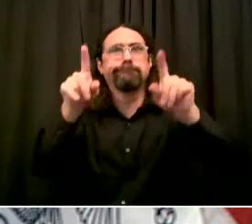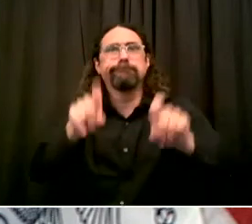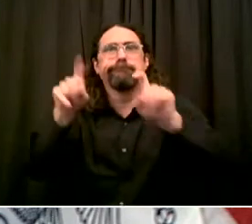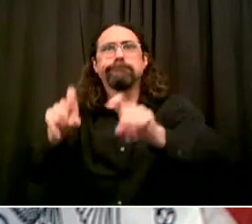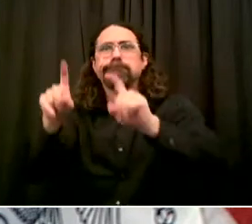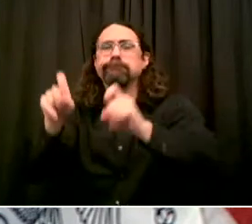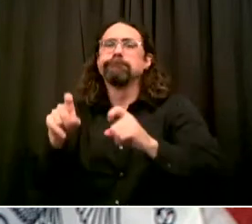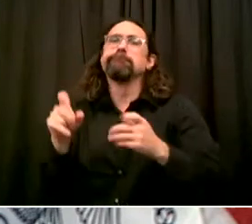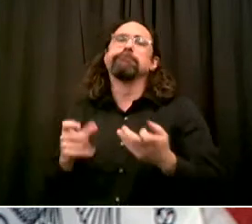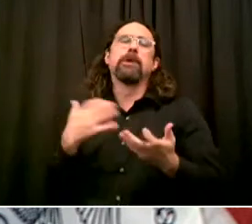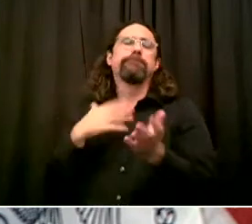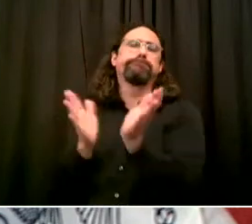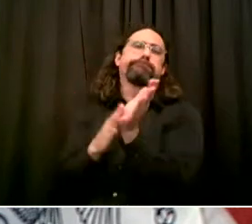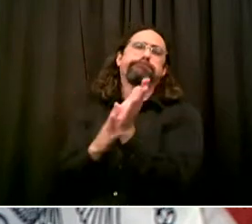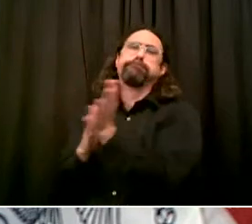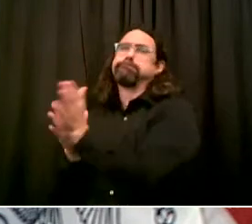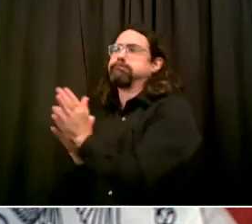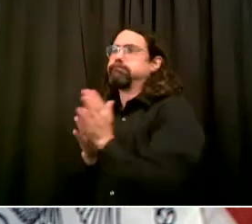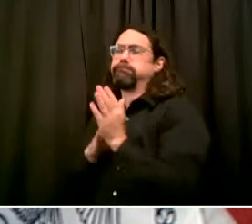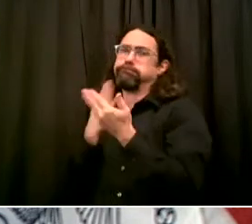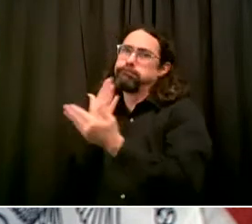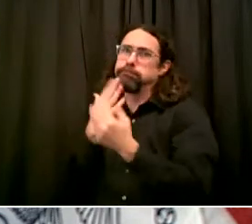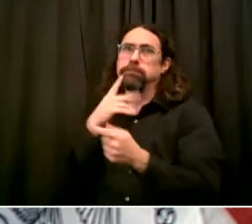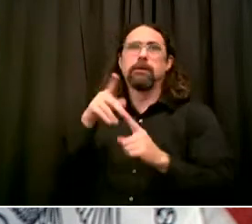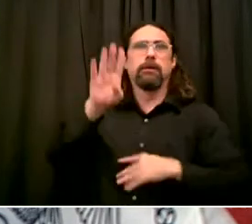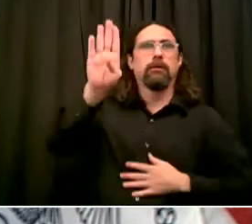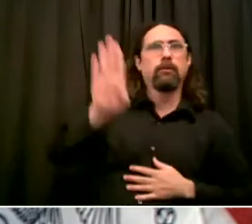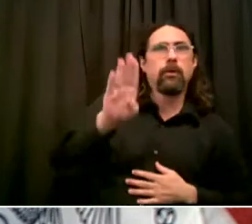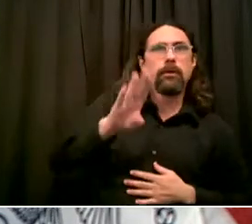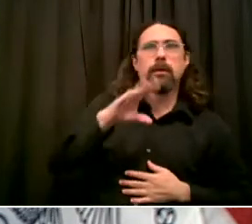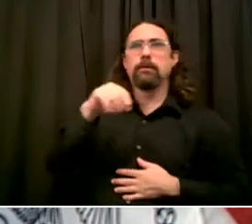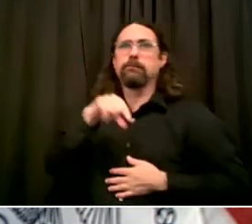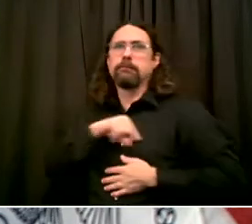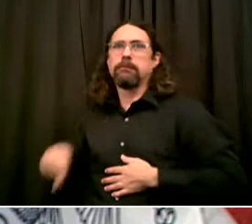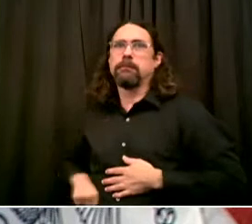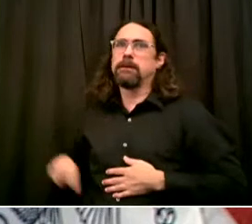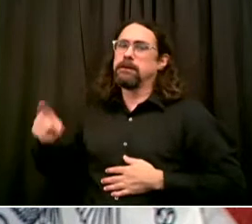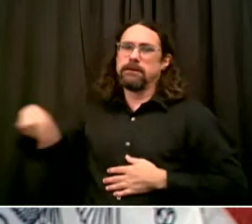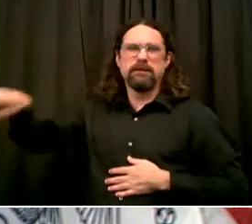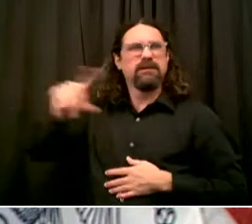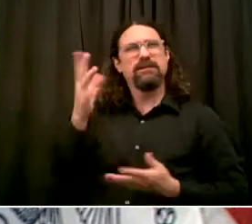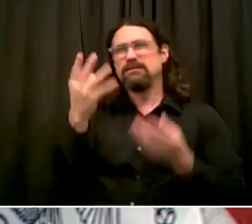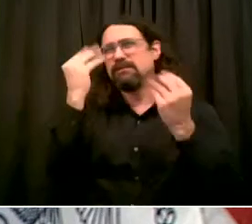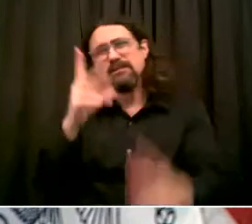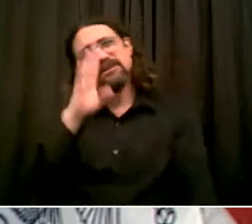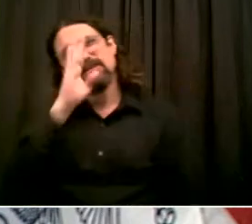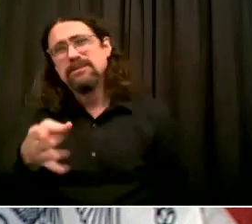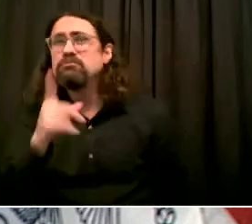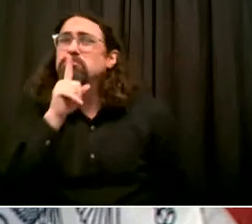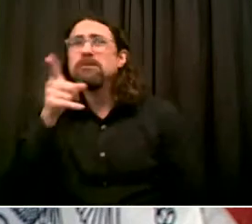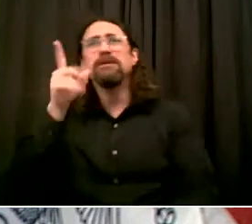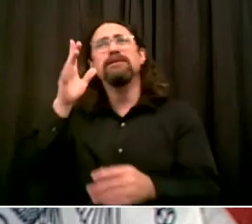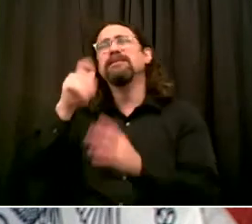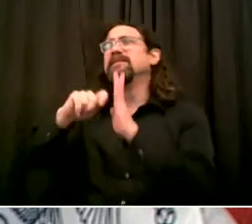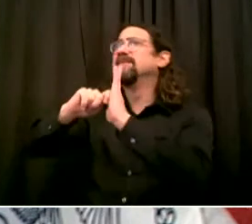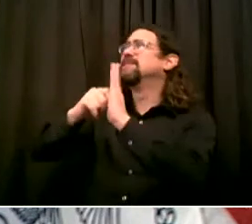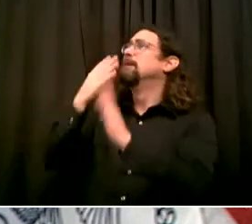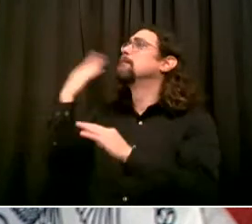THE LEADS ARE THEERE. WE HHVEA SEEN IT SPREAD TO OTHER NEIGHBORHOODS IN BROOKLYN AND